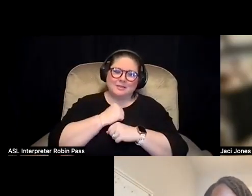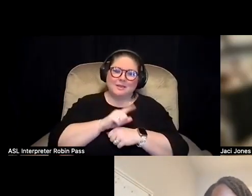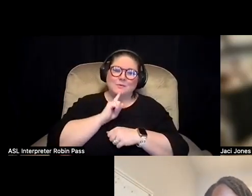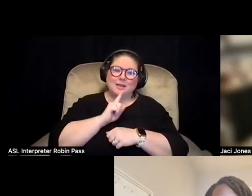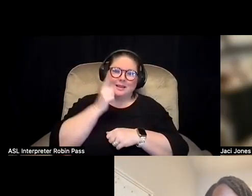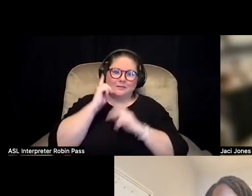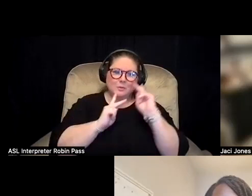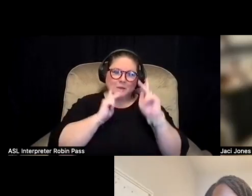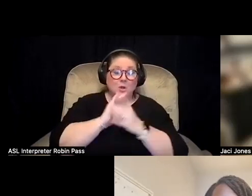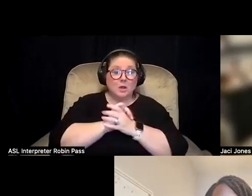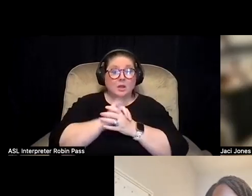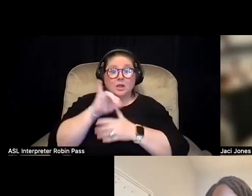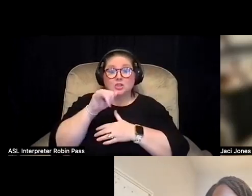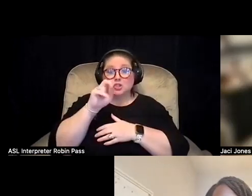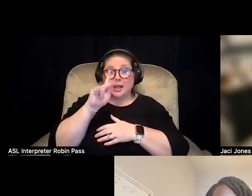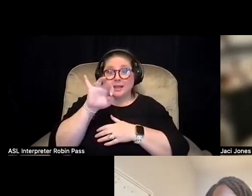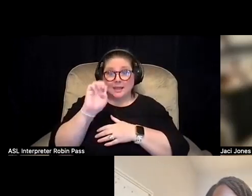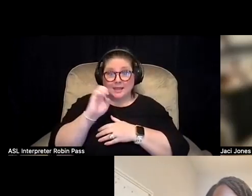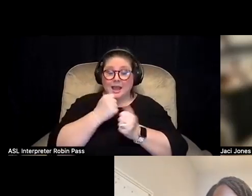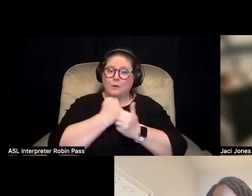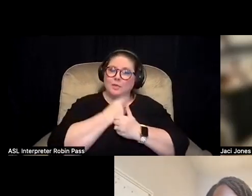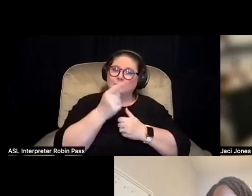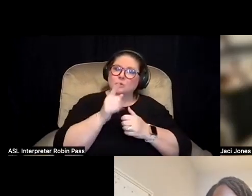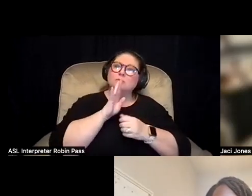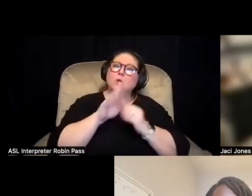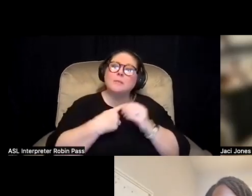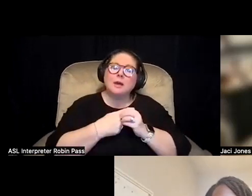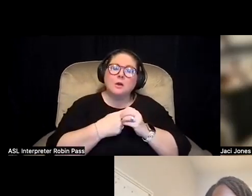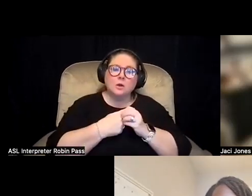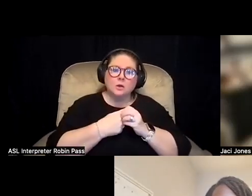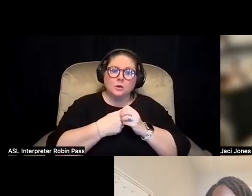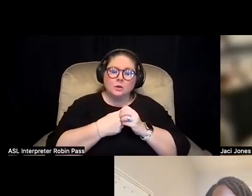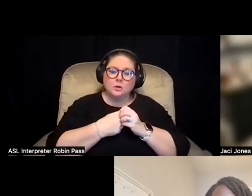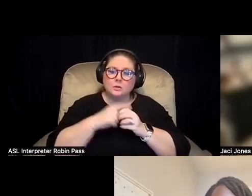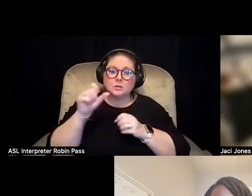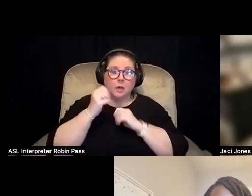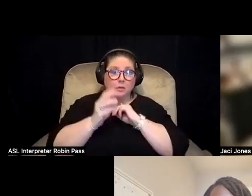uh jackie i would love you to talk a little bit about some other ways that people can engage